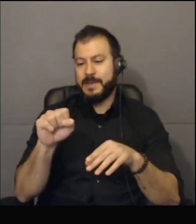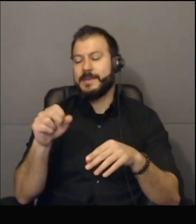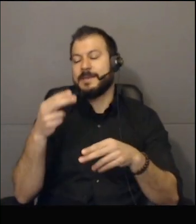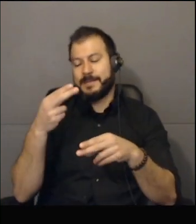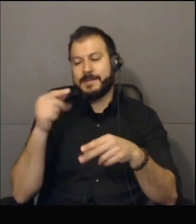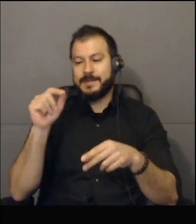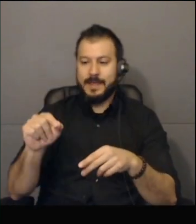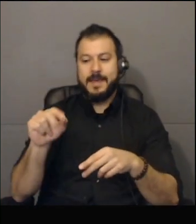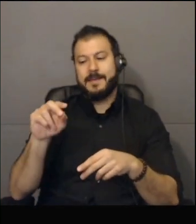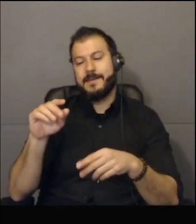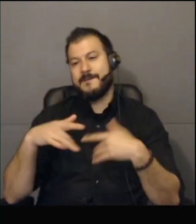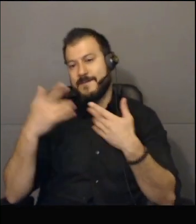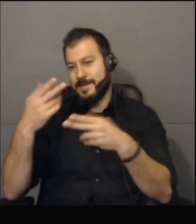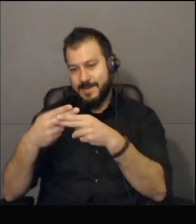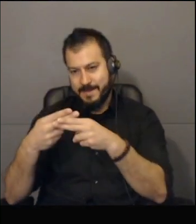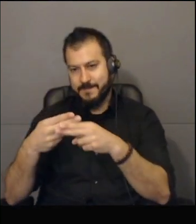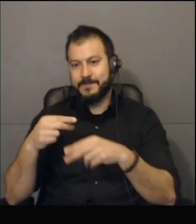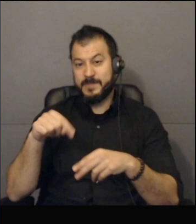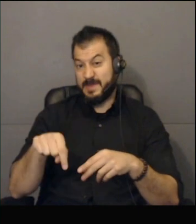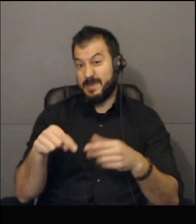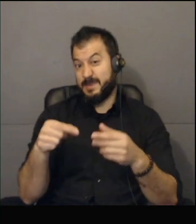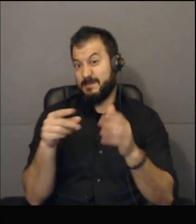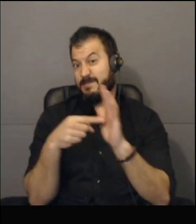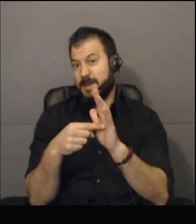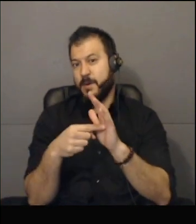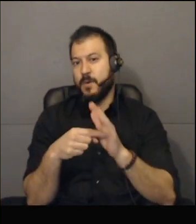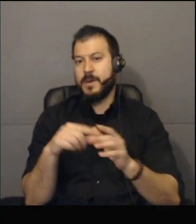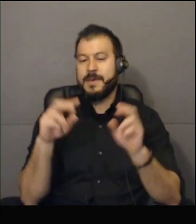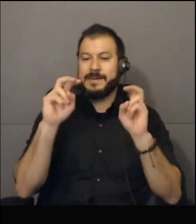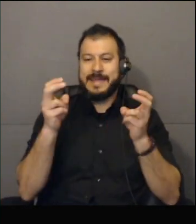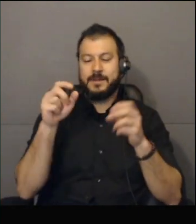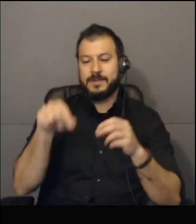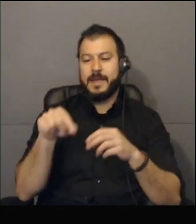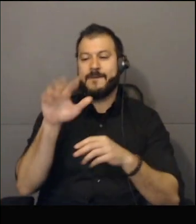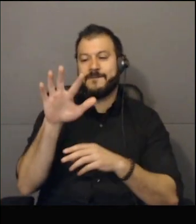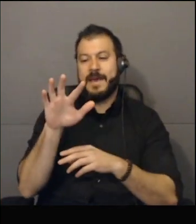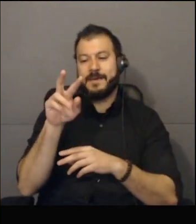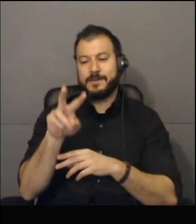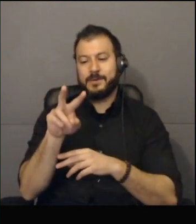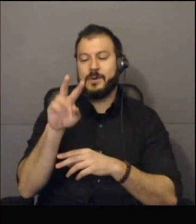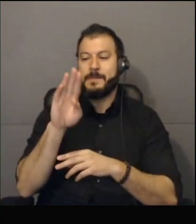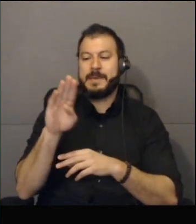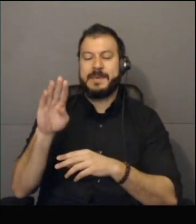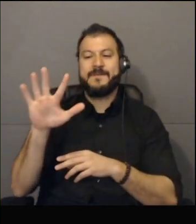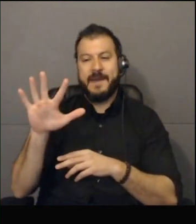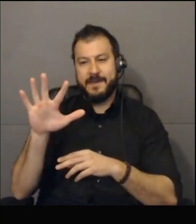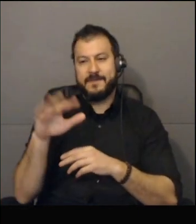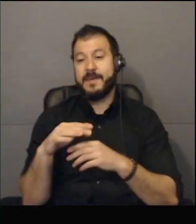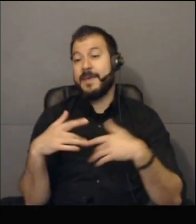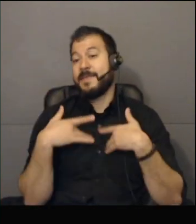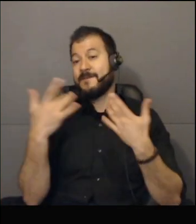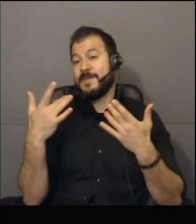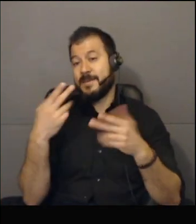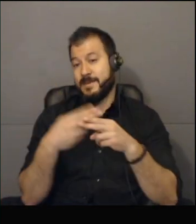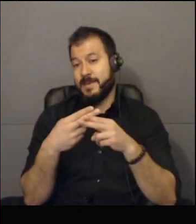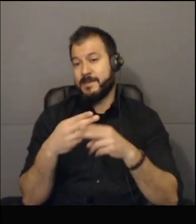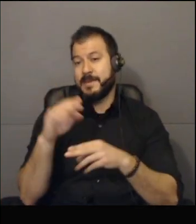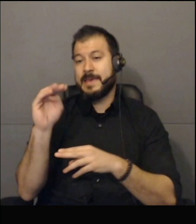In this demo, the Namespace was titled .5 Two B5 and the event name is MPs event.